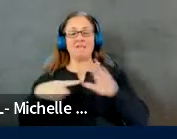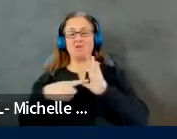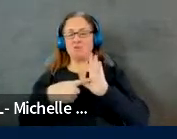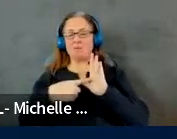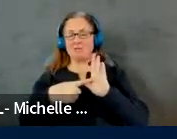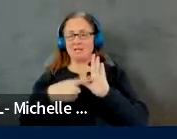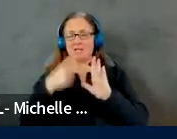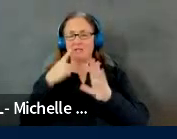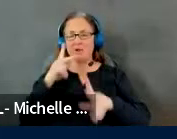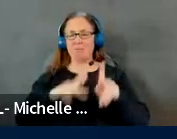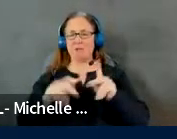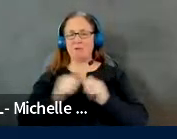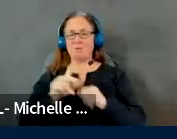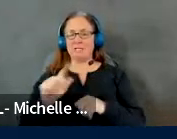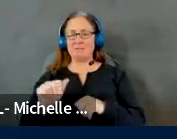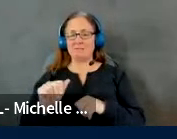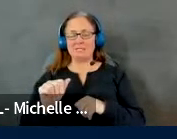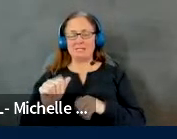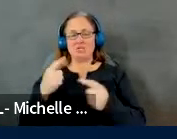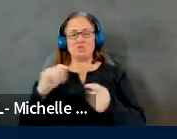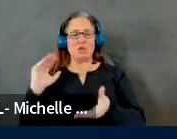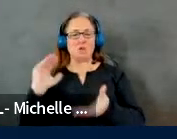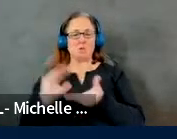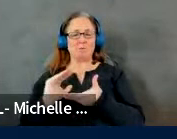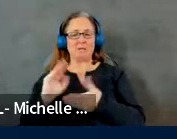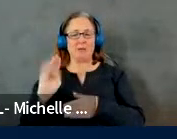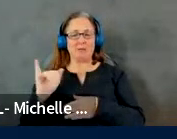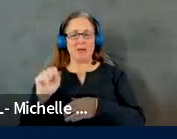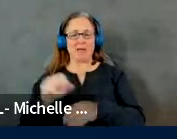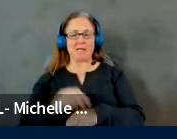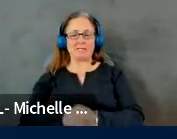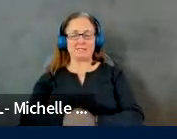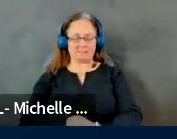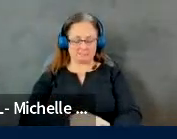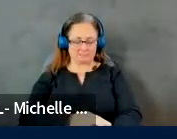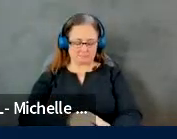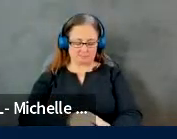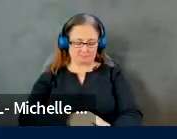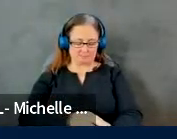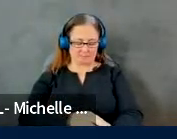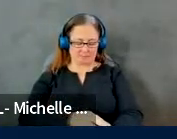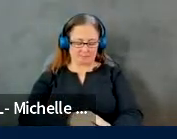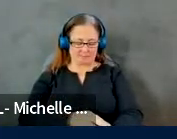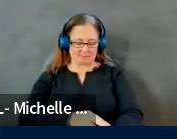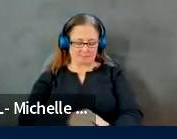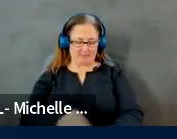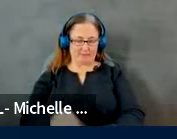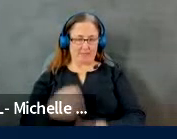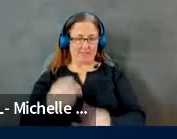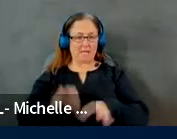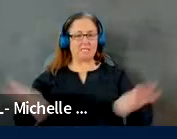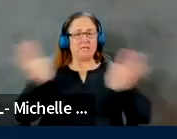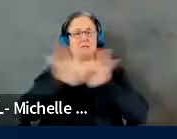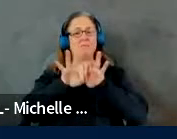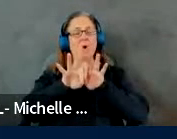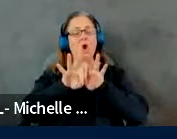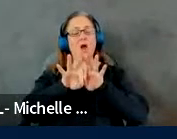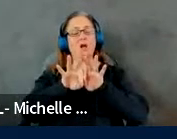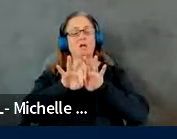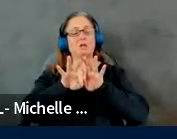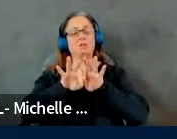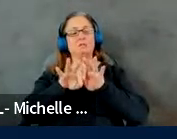of people with disabilities to minimize bias. It's important that the disclosure. Use of AI is